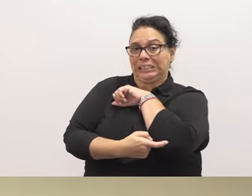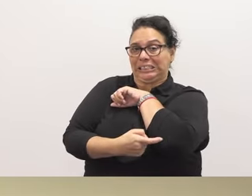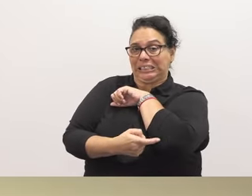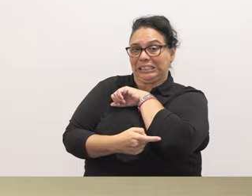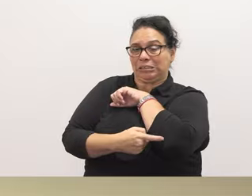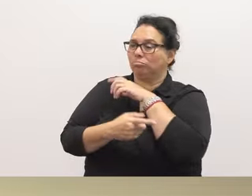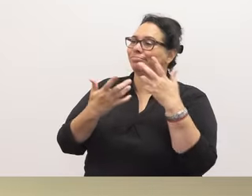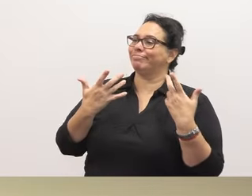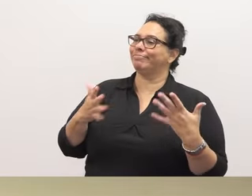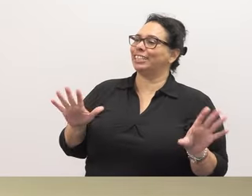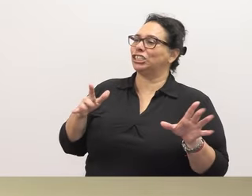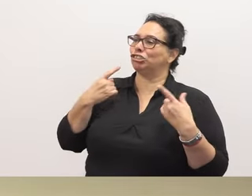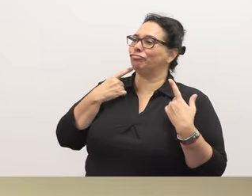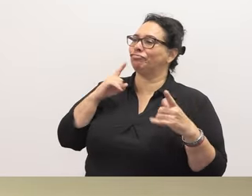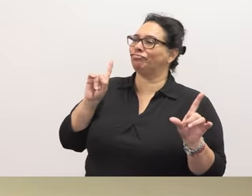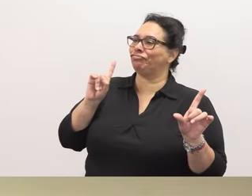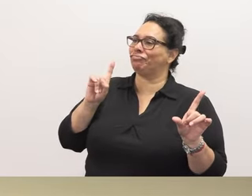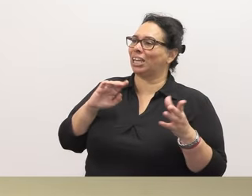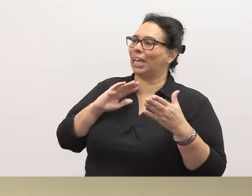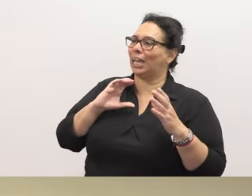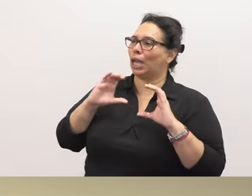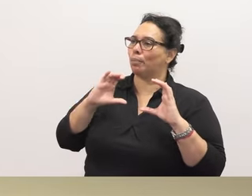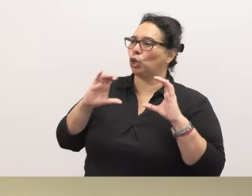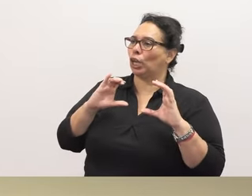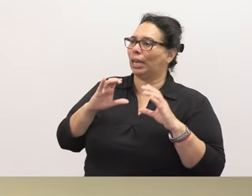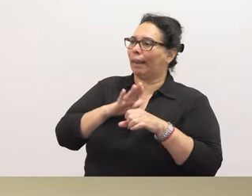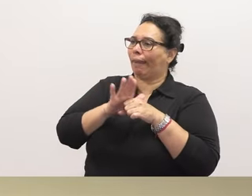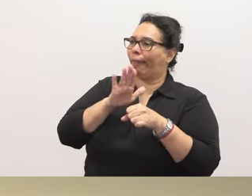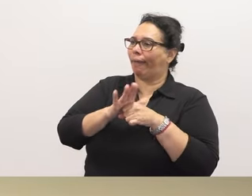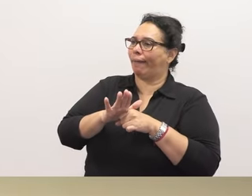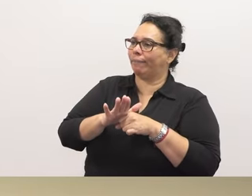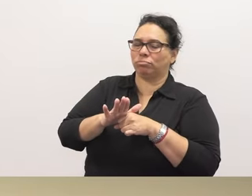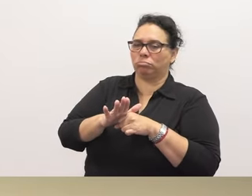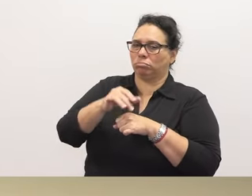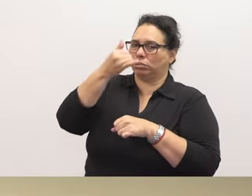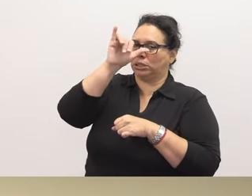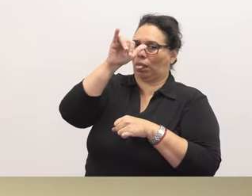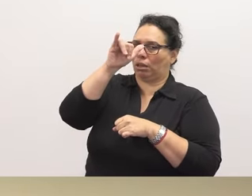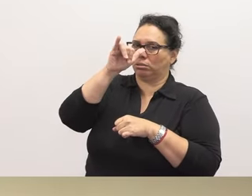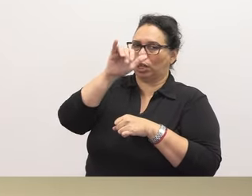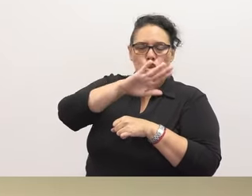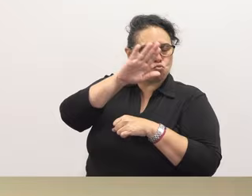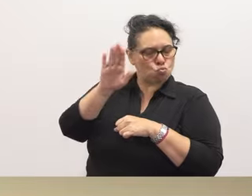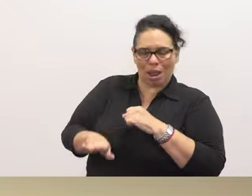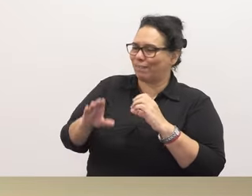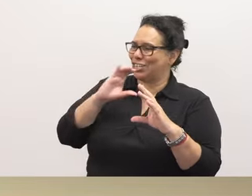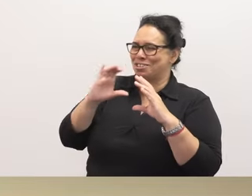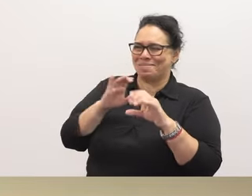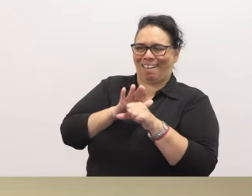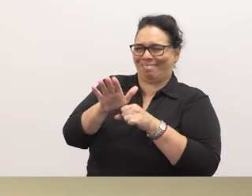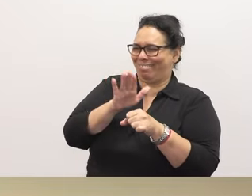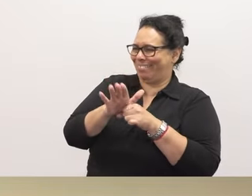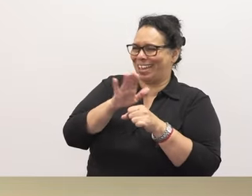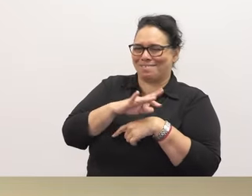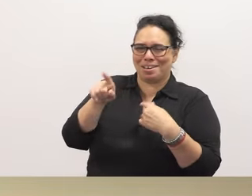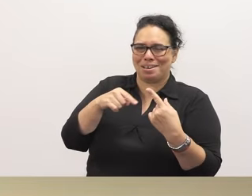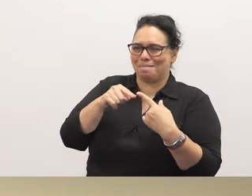communicated enough, that would be foolishness. You will probably never communicate enough about your priorities.